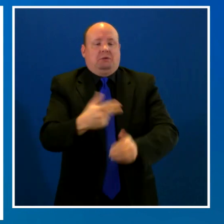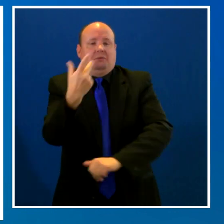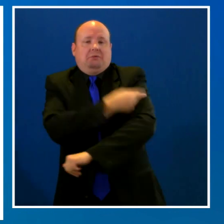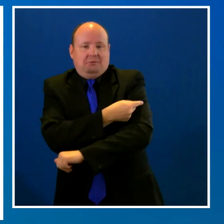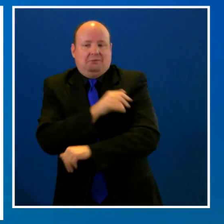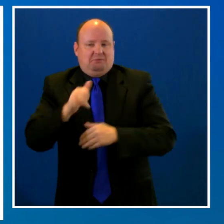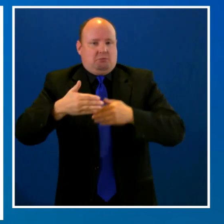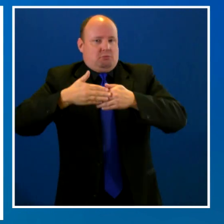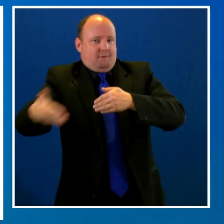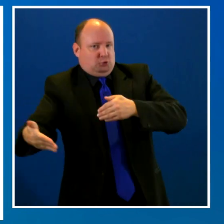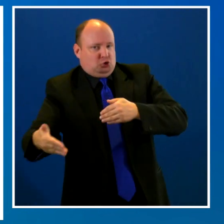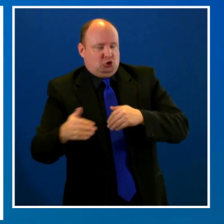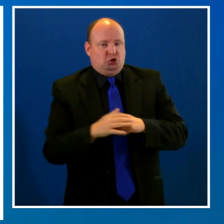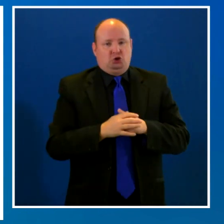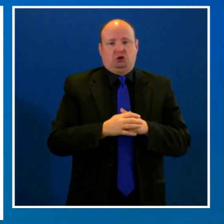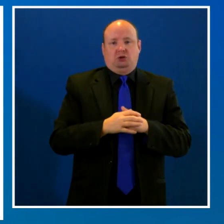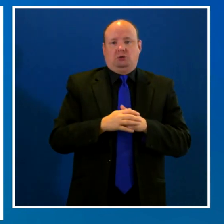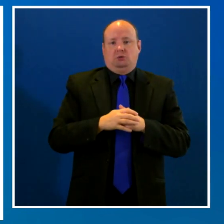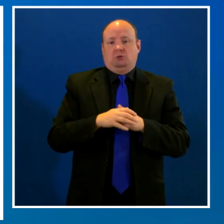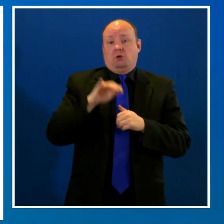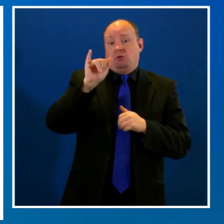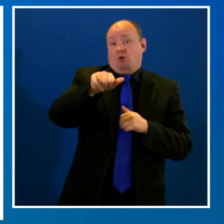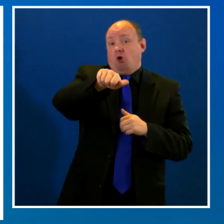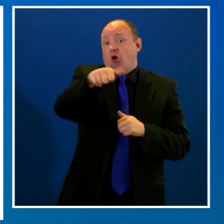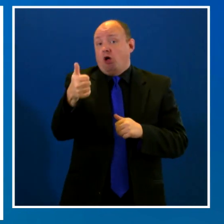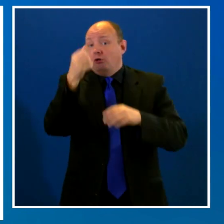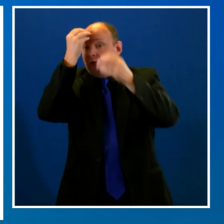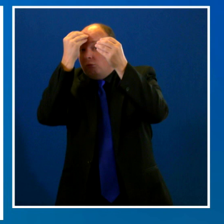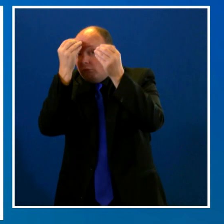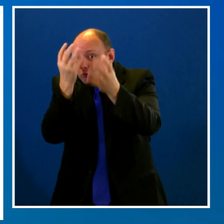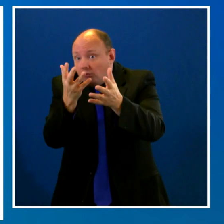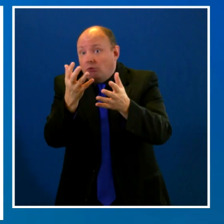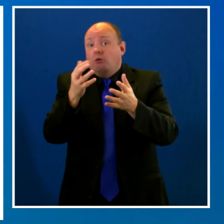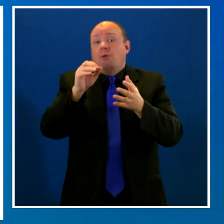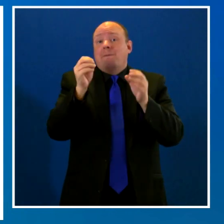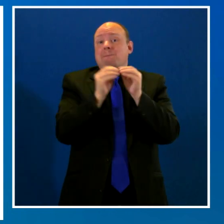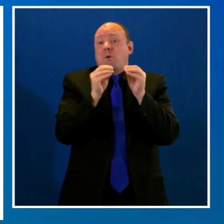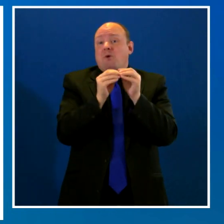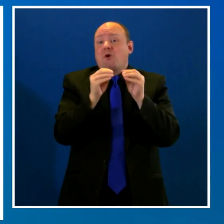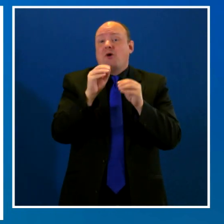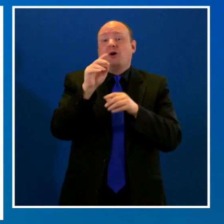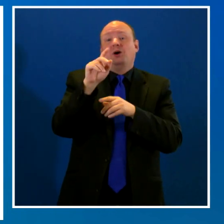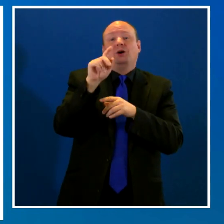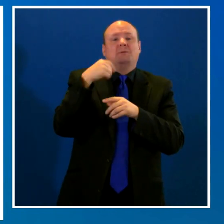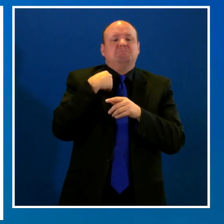And more positive news, we're getting more tools to help in our fight against COVID.